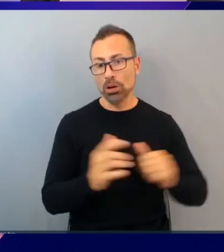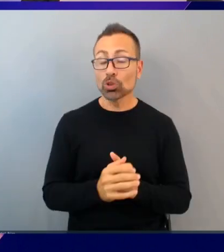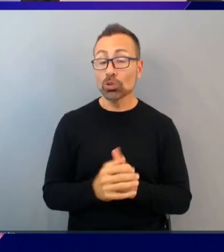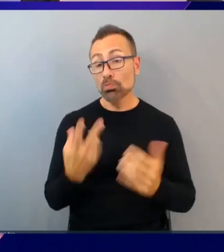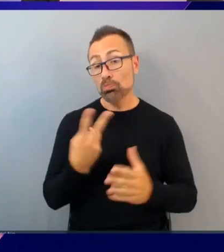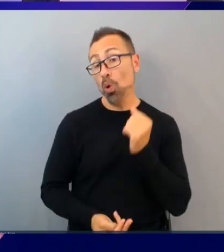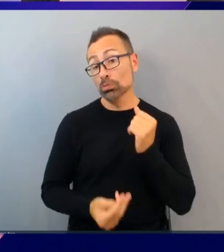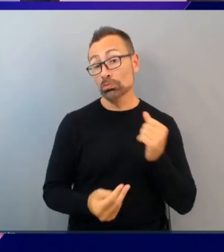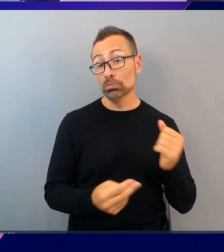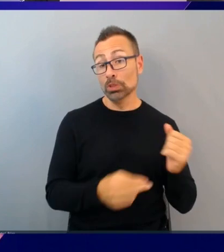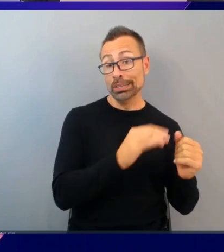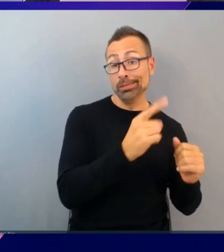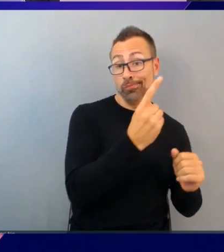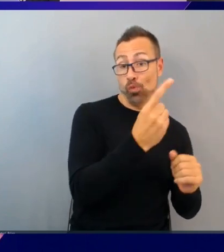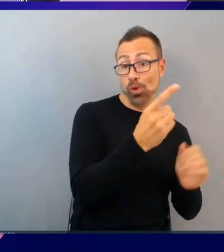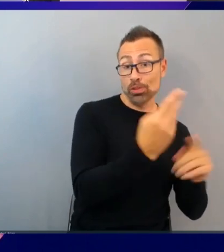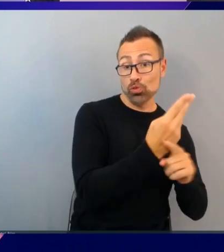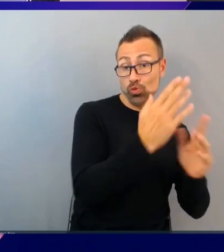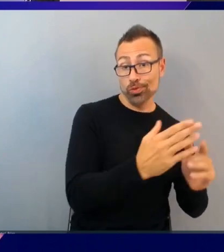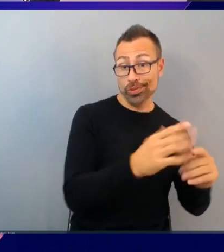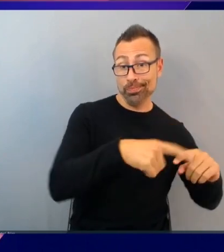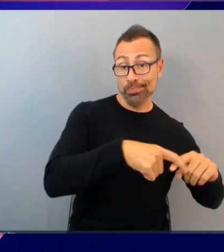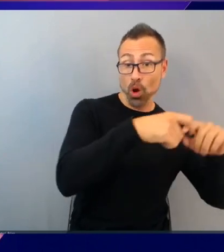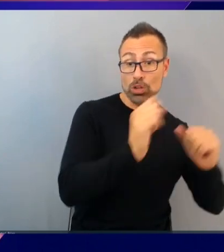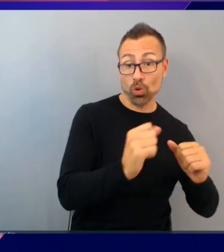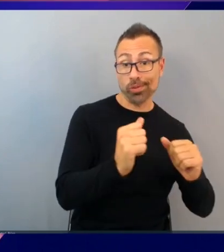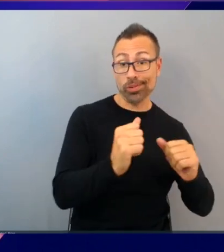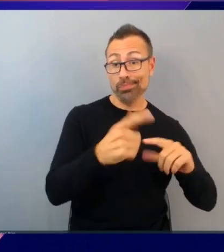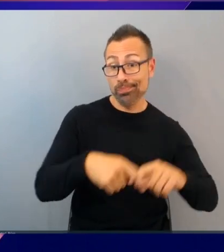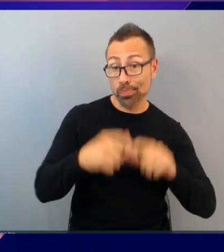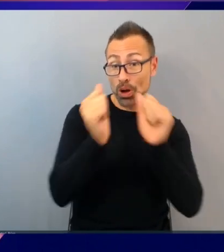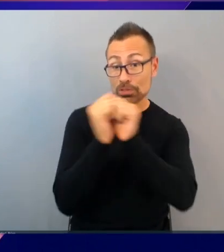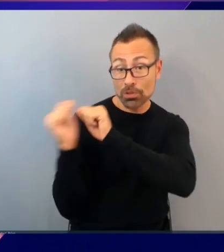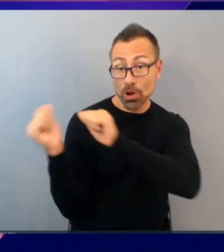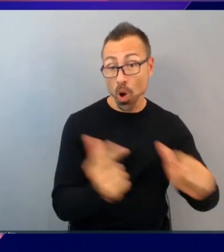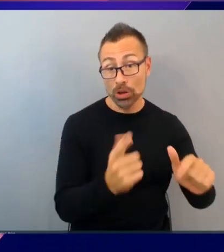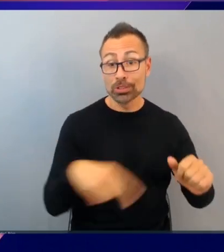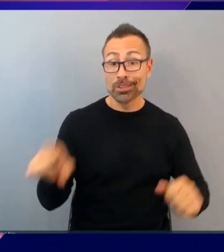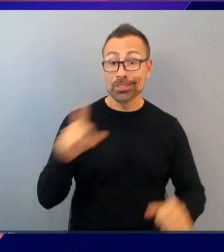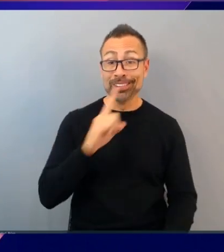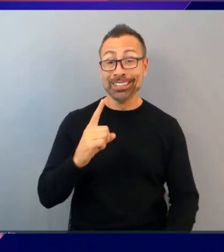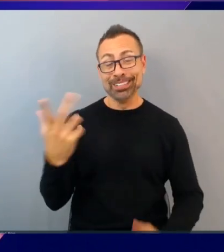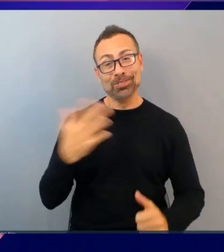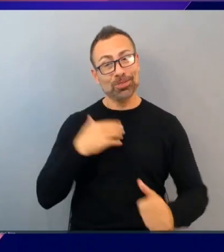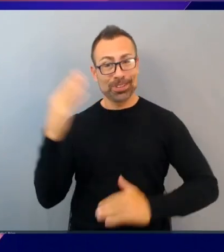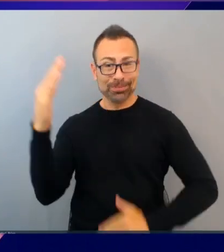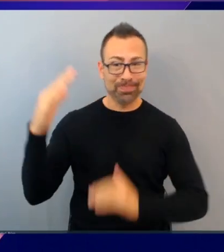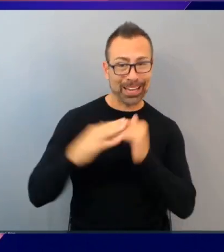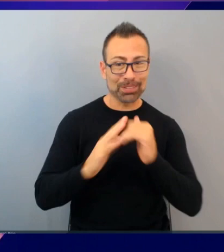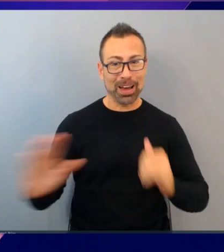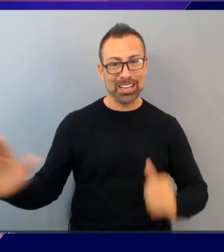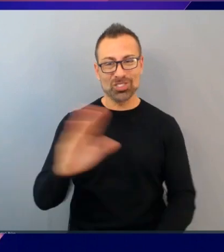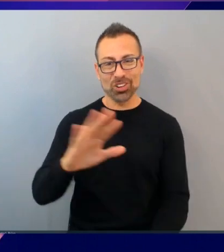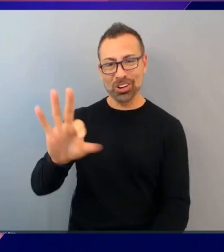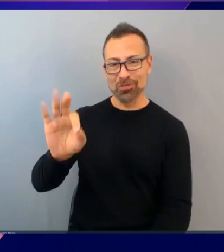[Nathan] Wow. To really maximize your frugality. Max frugality. I like that. Yeah. Sweet.